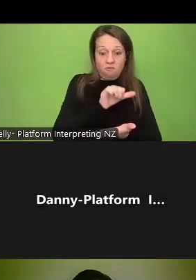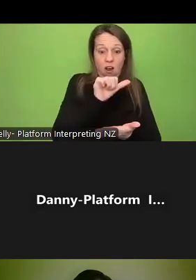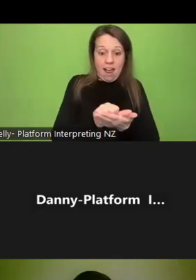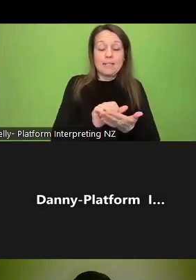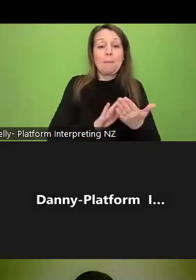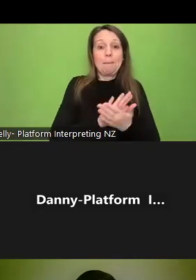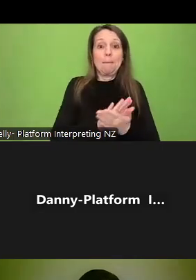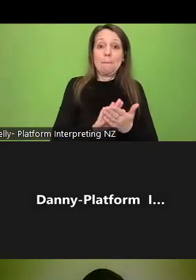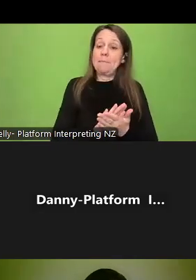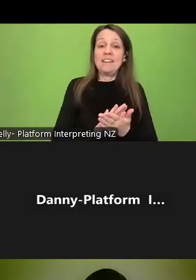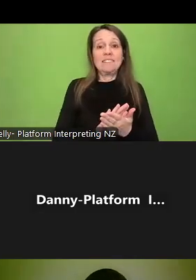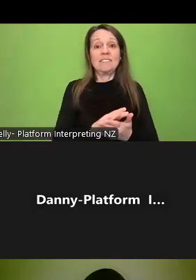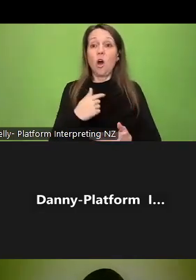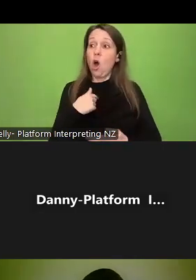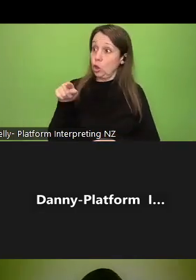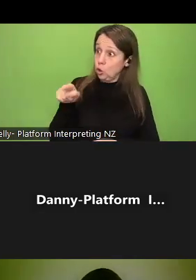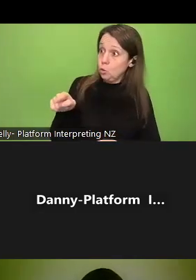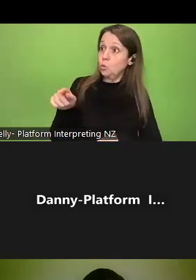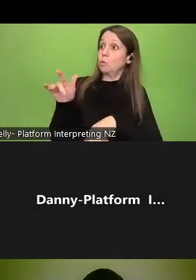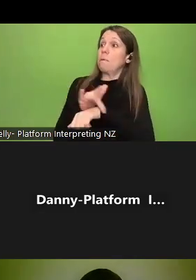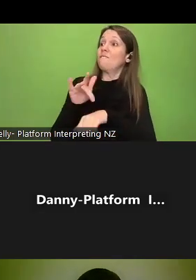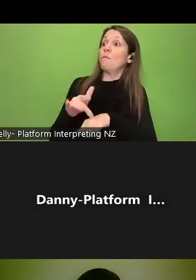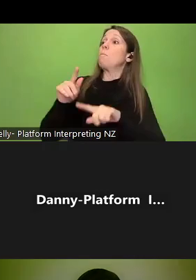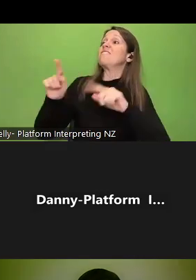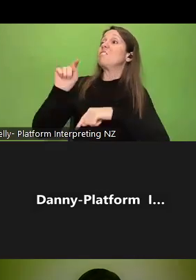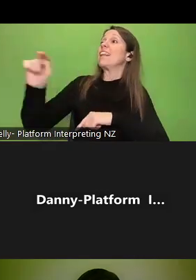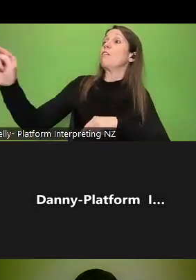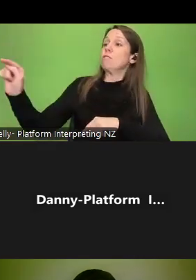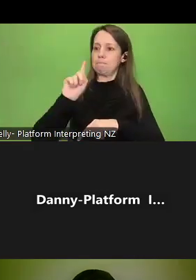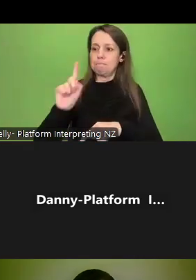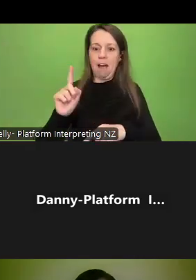but it's also going to be useful for you. And if you want help with that relationship.